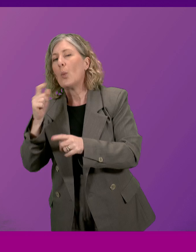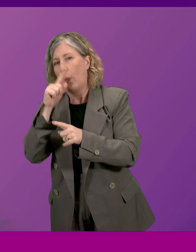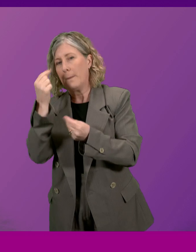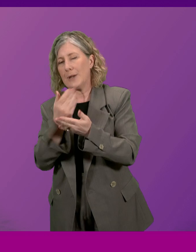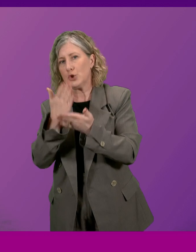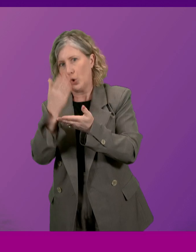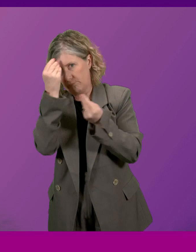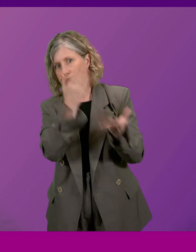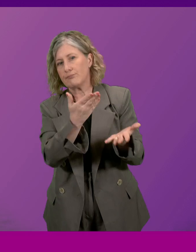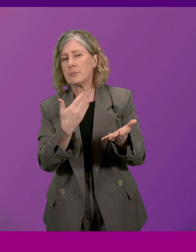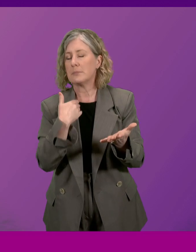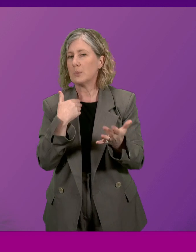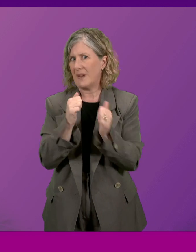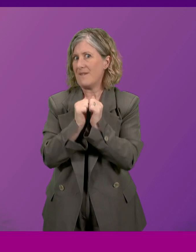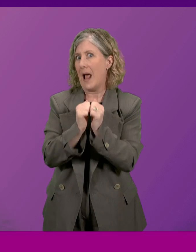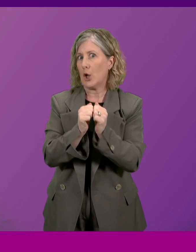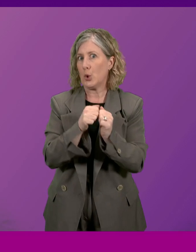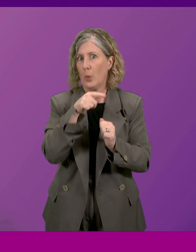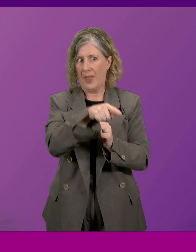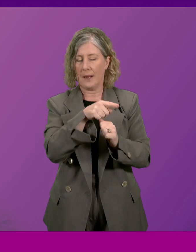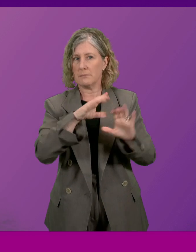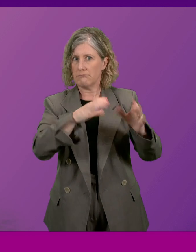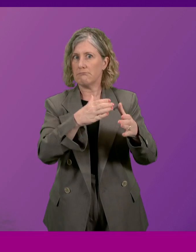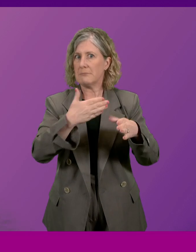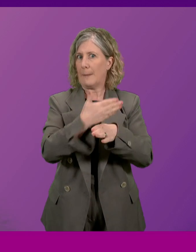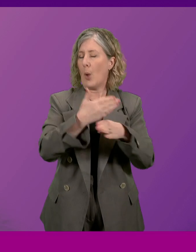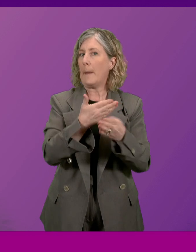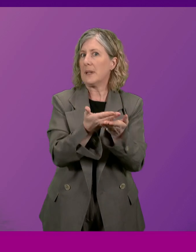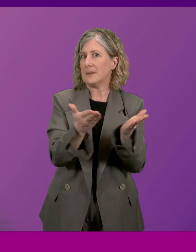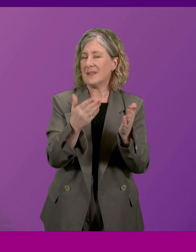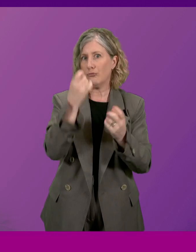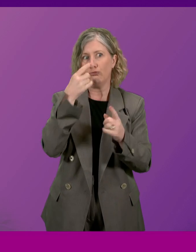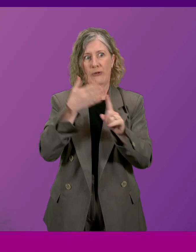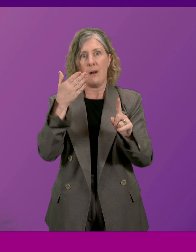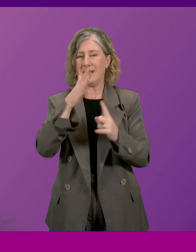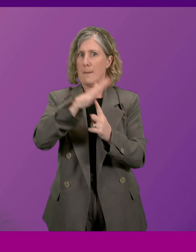because we value that employment and recognise its importance to the East Kilbride economy.